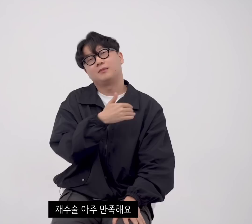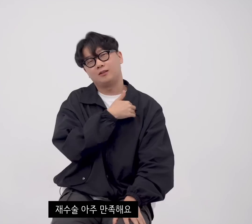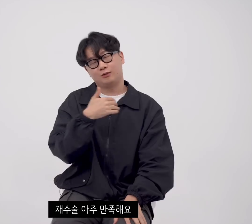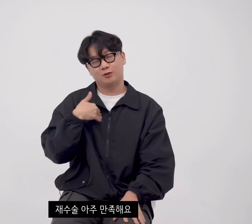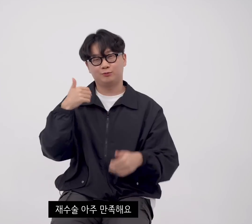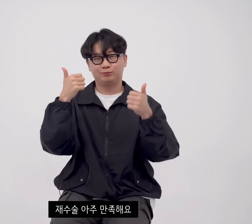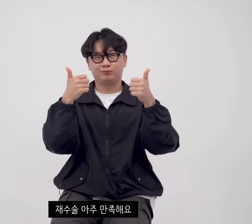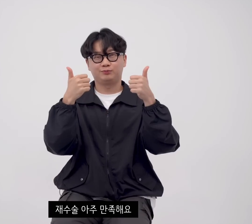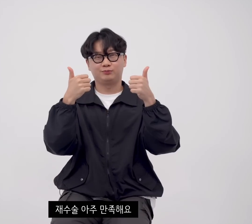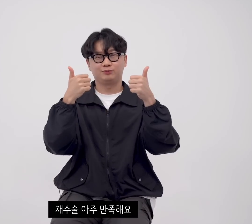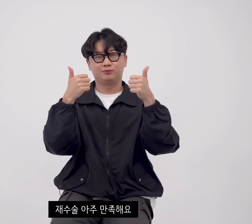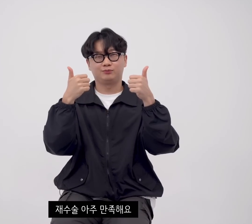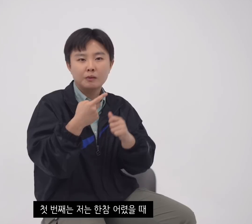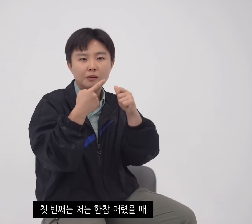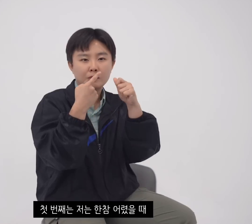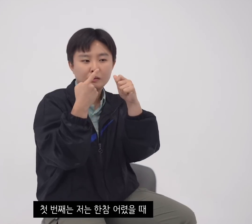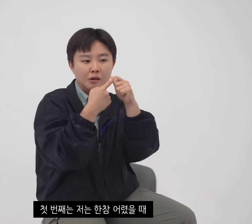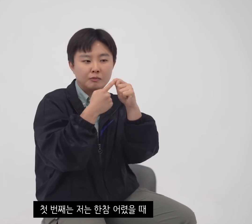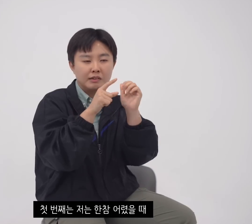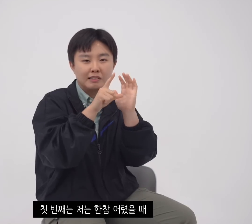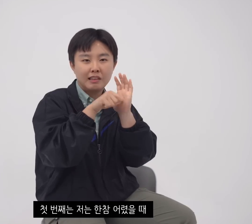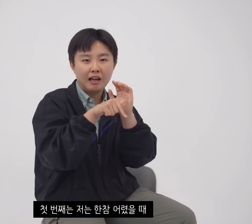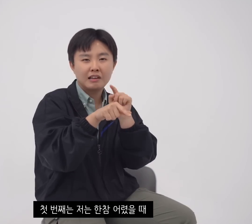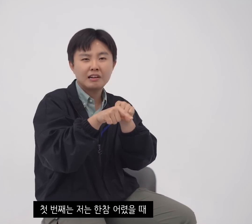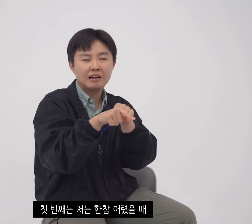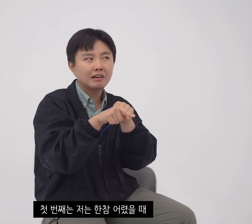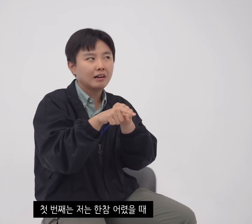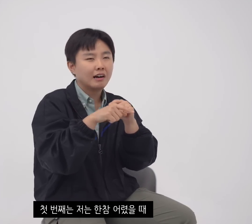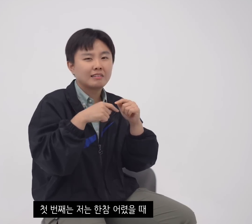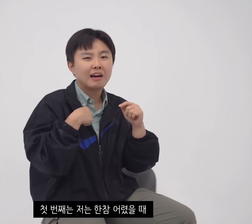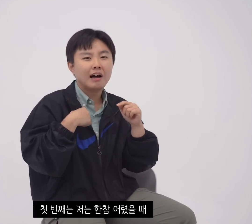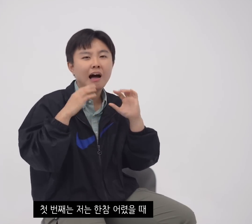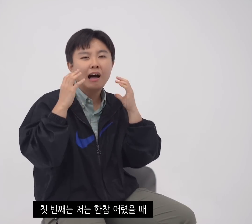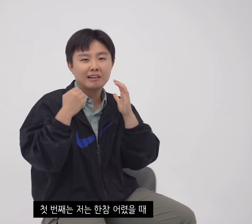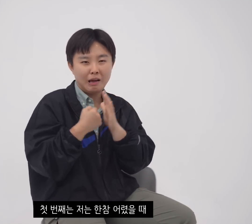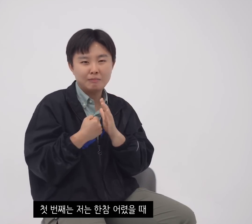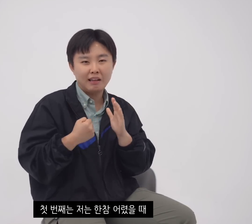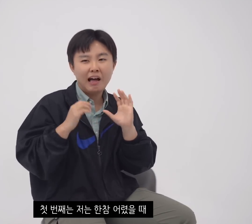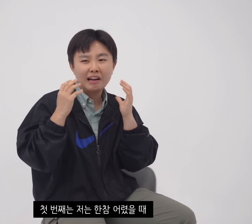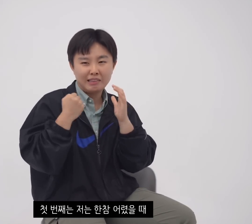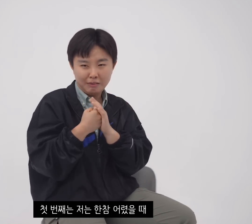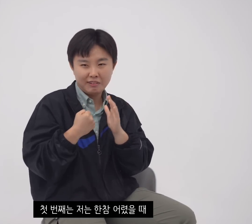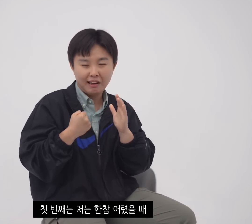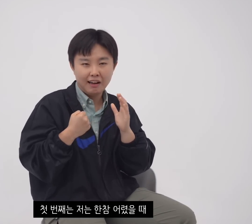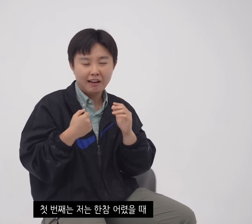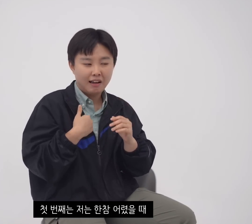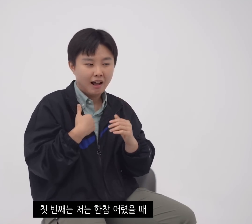I am very satisfied with the reoperation. mapping speech therapy. The first one was when I was very young.